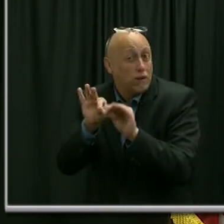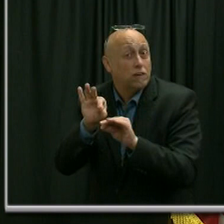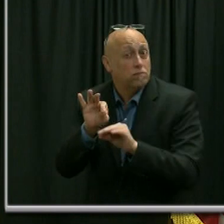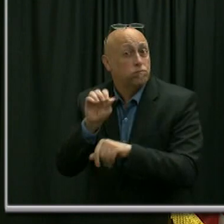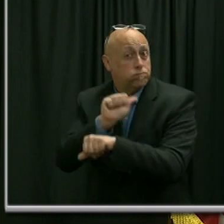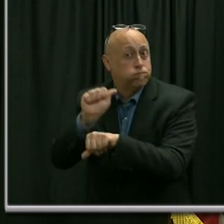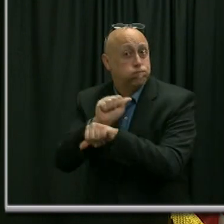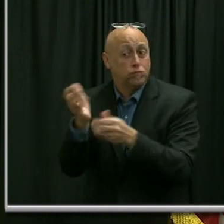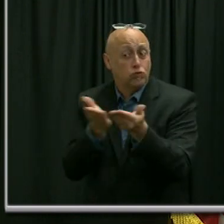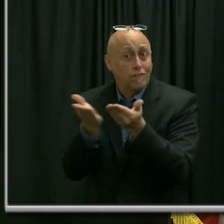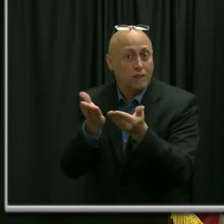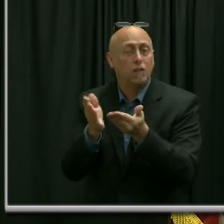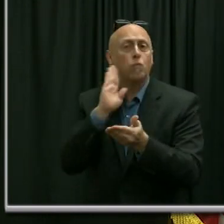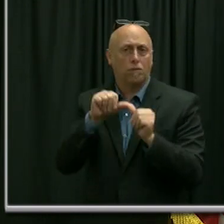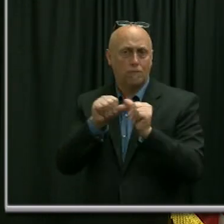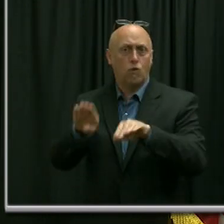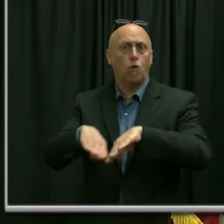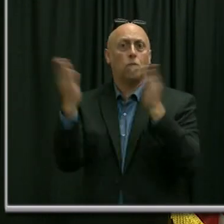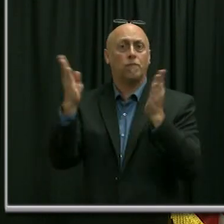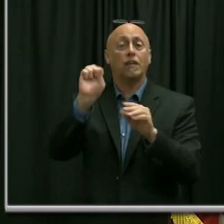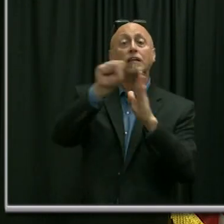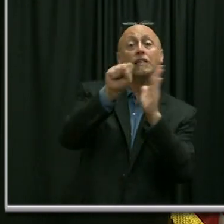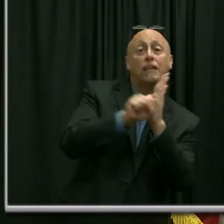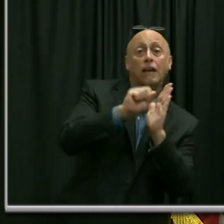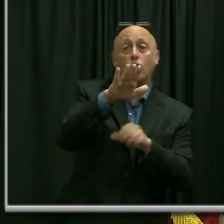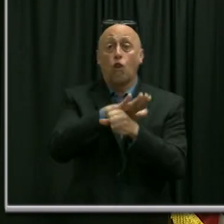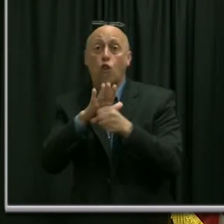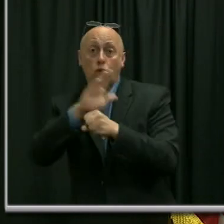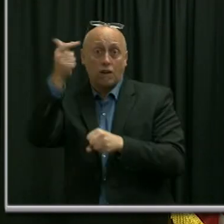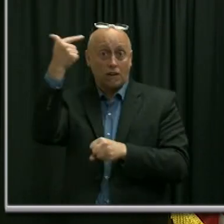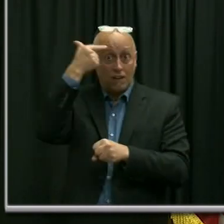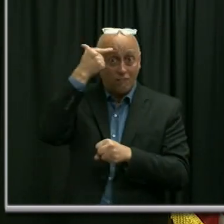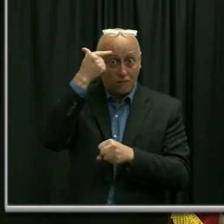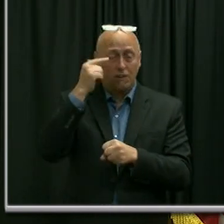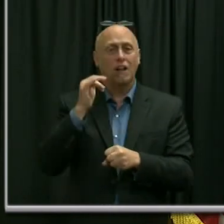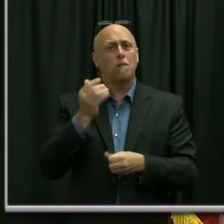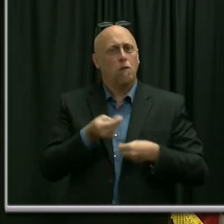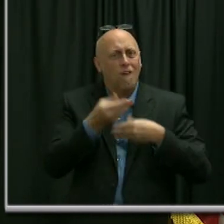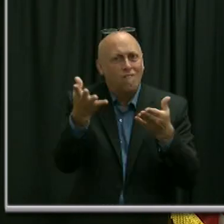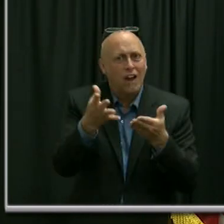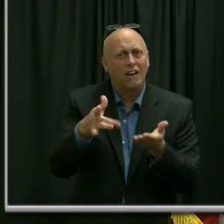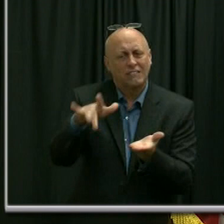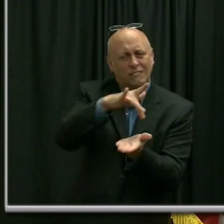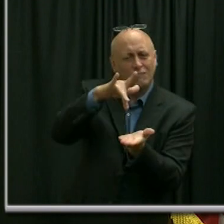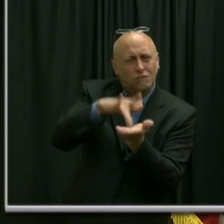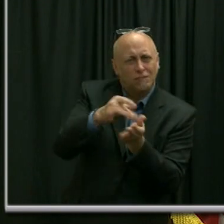WILL REMAIN OPEN AND THEY INCLUDE FEDERAL STATE AND LOCAL